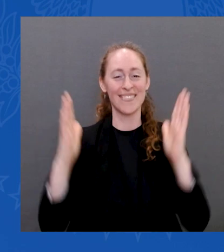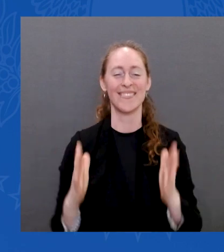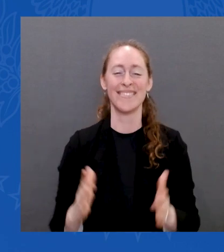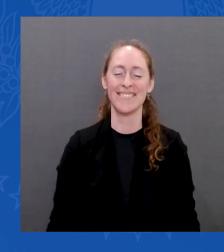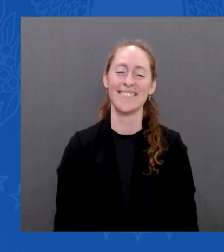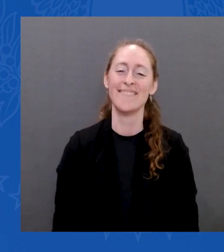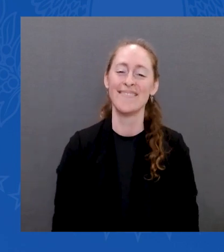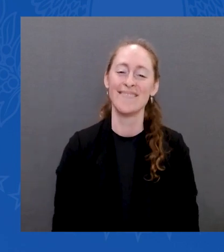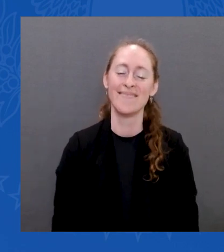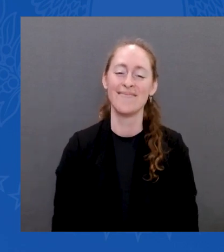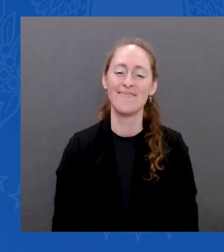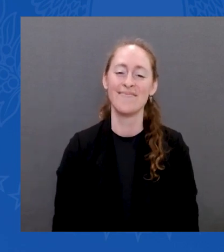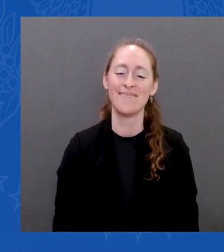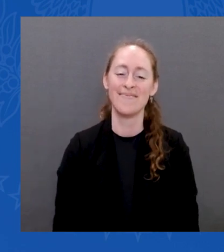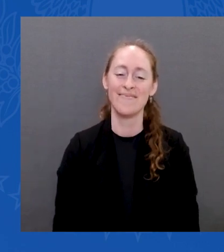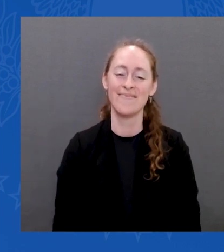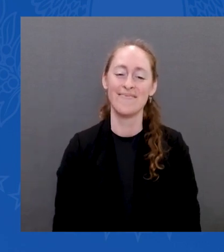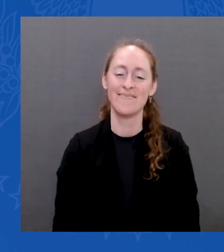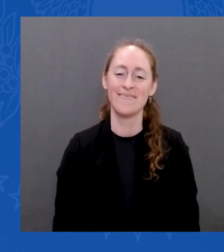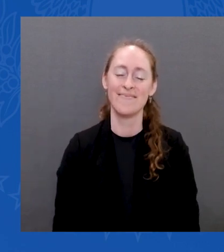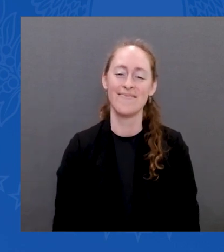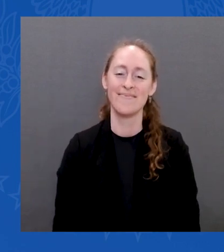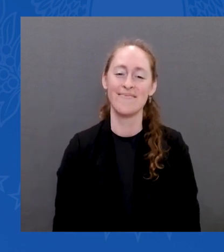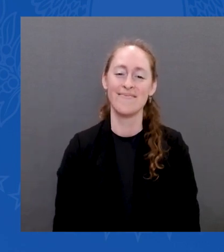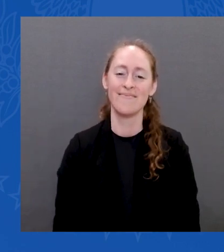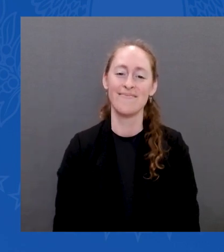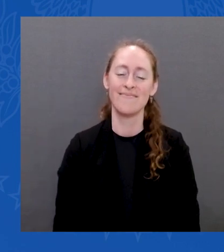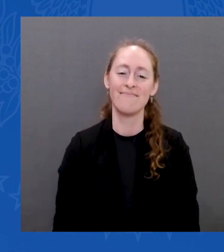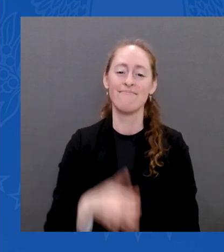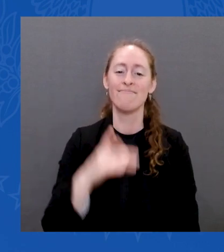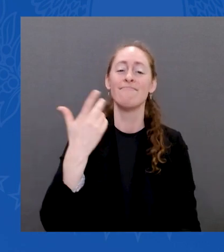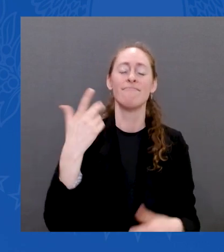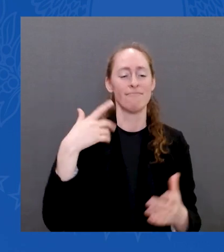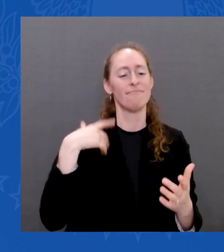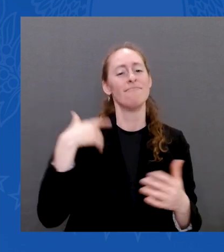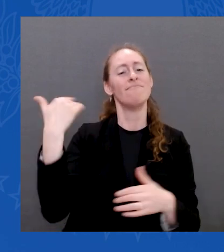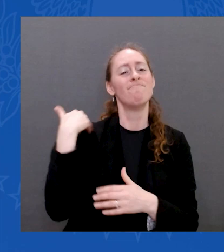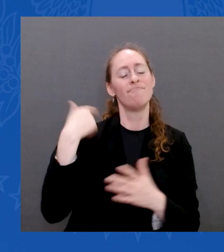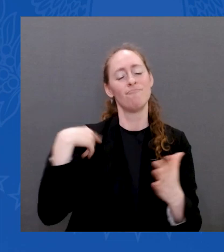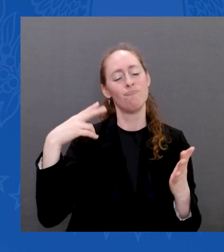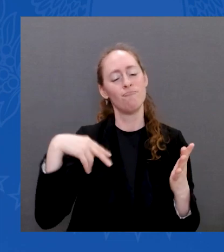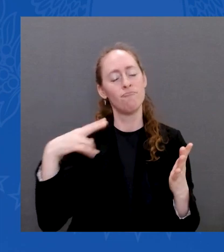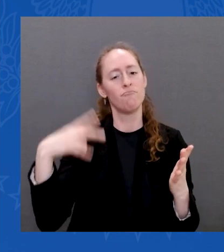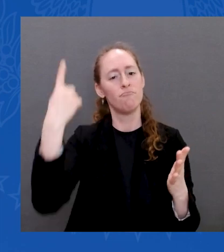As I was reading through your stories, I was so impressed by the innovation and creativity